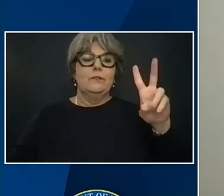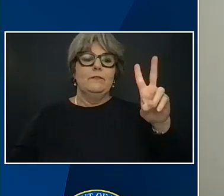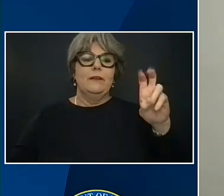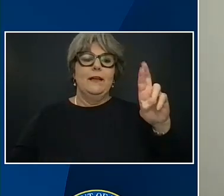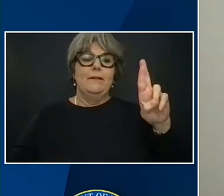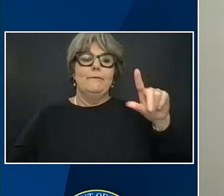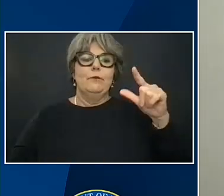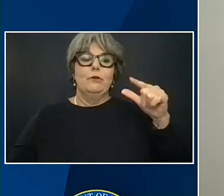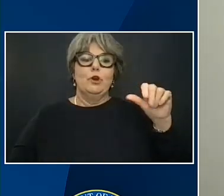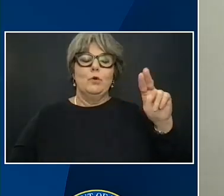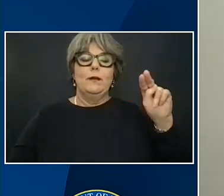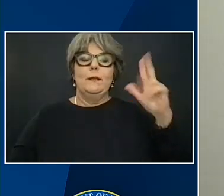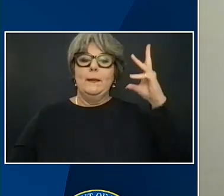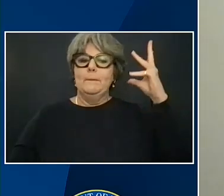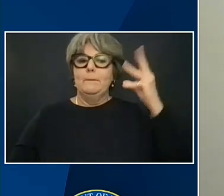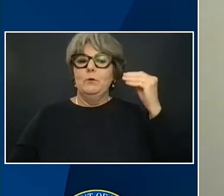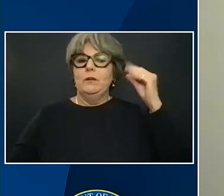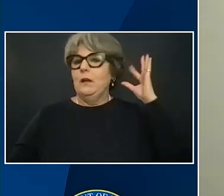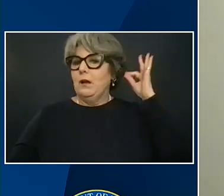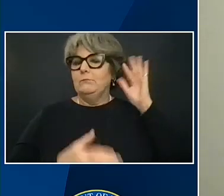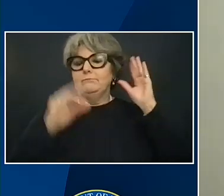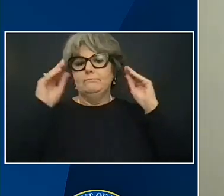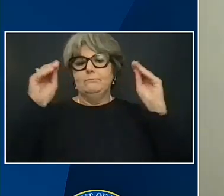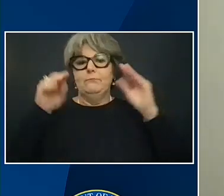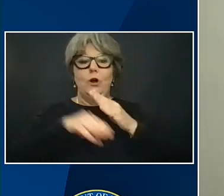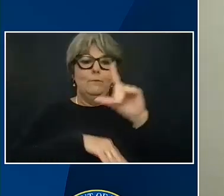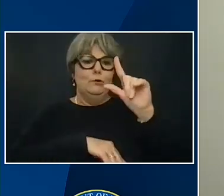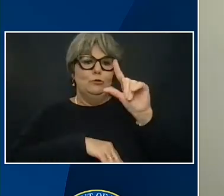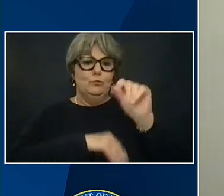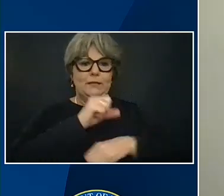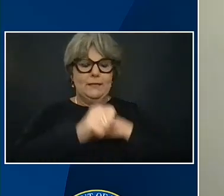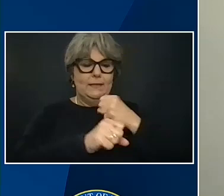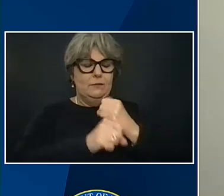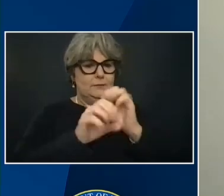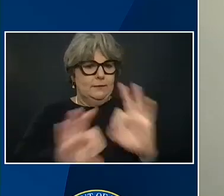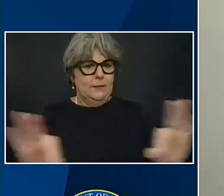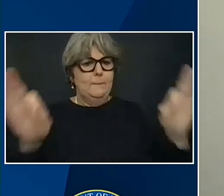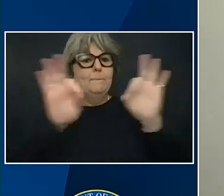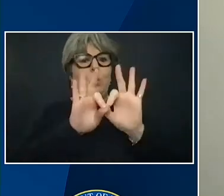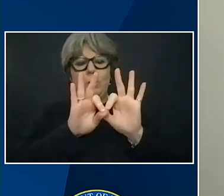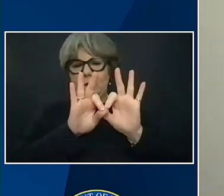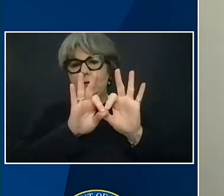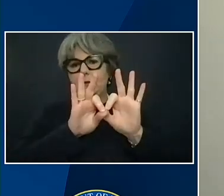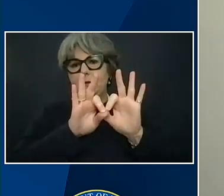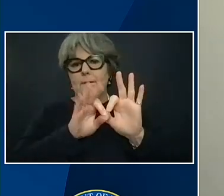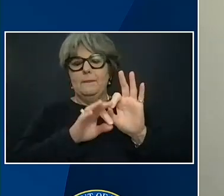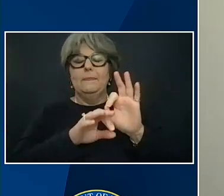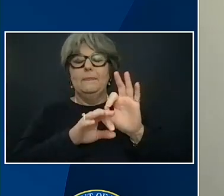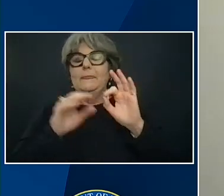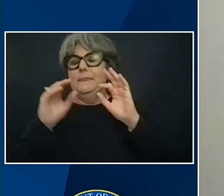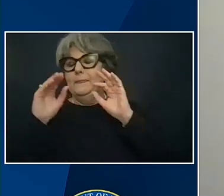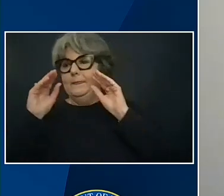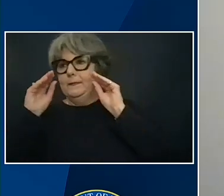I have been a licensed instructor for almost 20 years, and it was super important to me that the asynchronous clock-hour delivery would enhance the